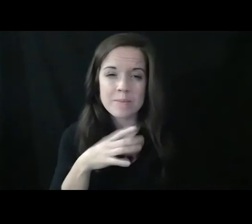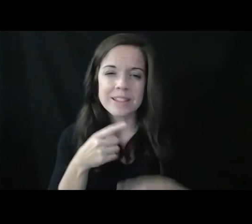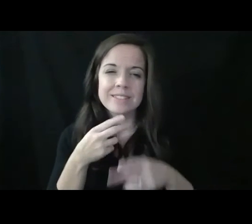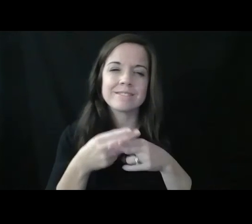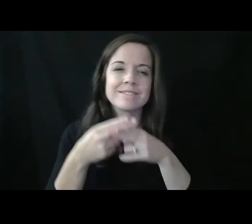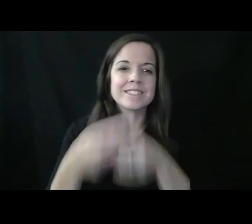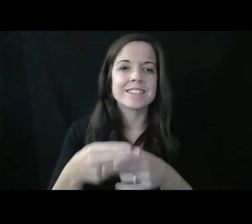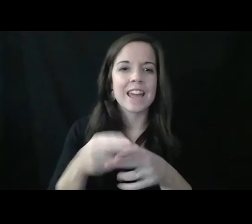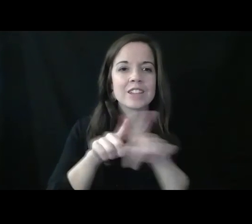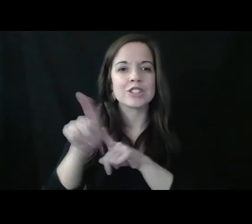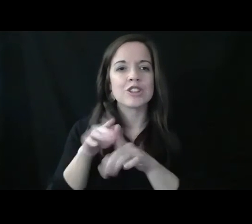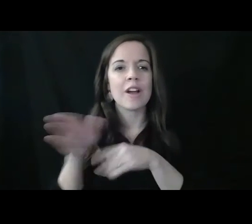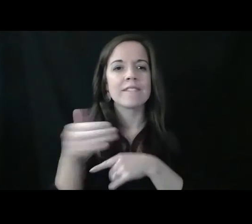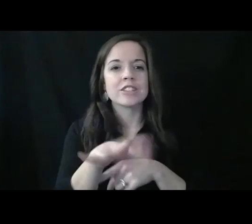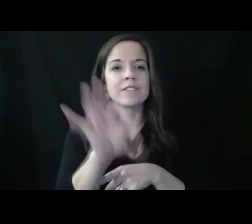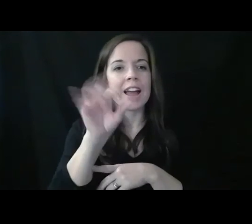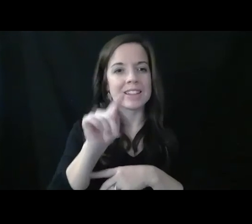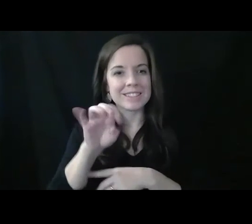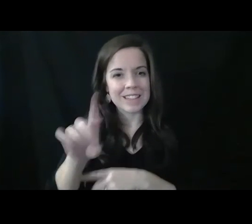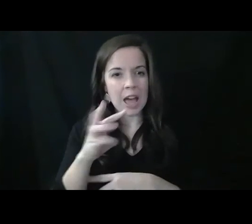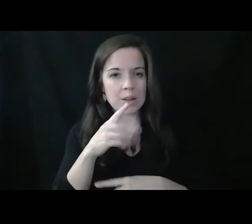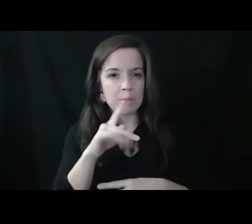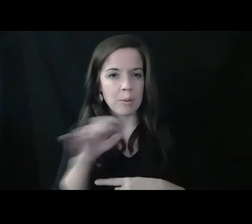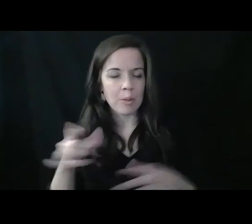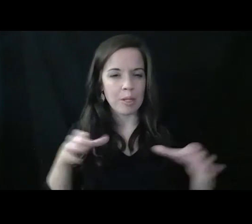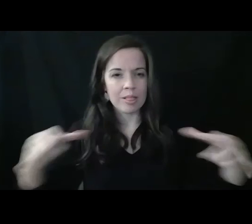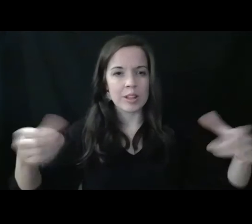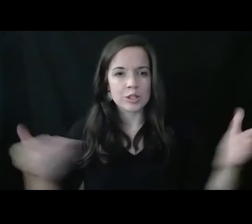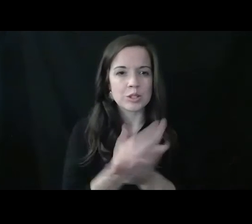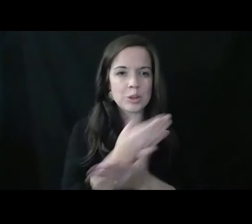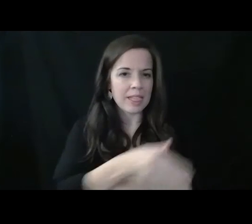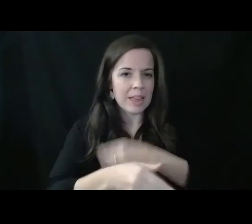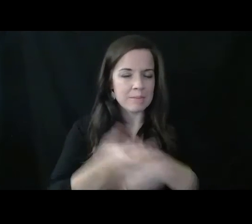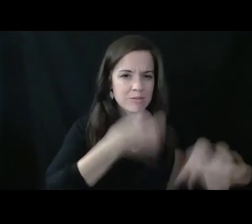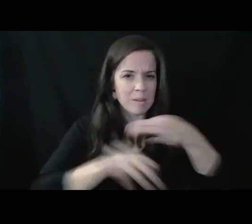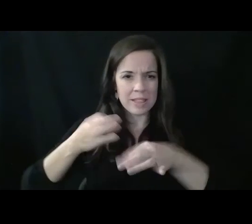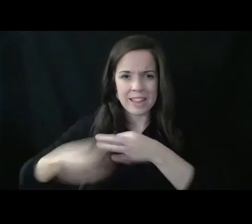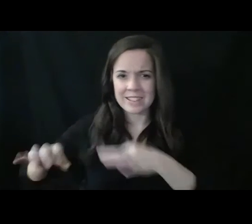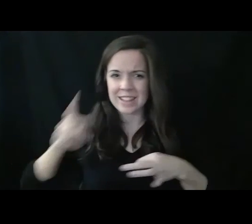Find a tide pool. New limbs in place of those you’ve lost. (As if misplaced, as if not dead,